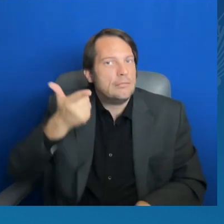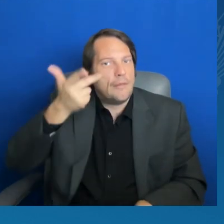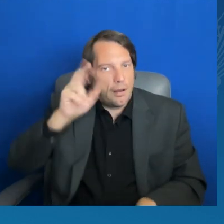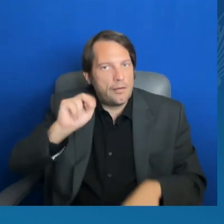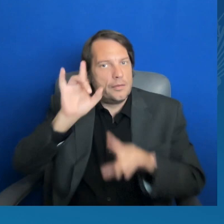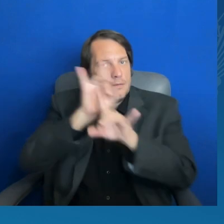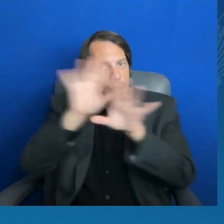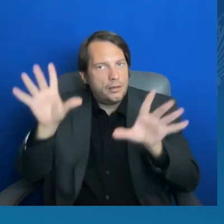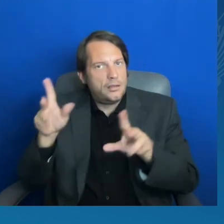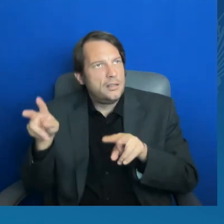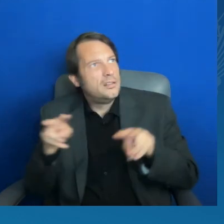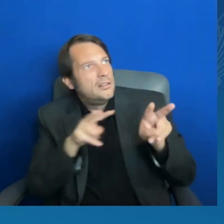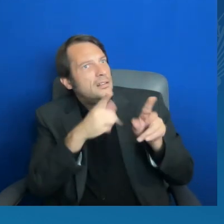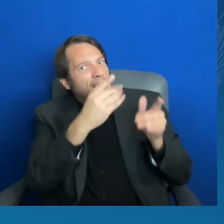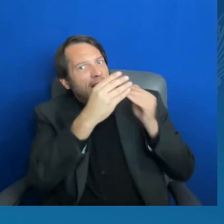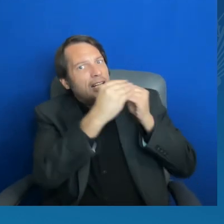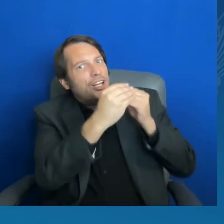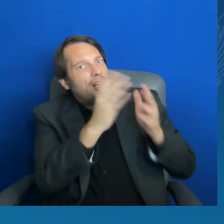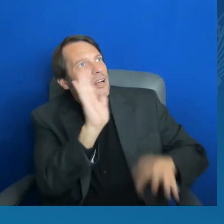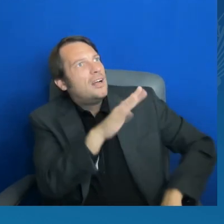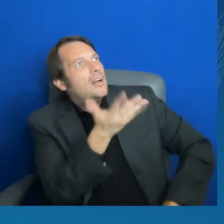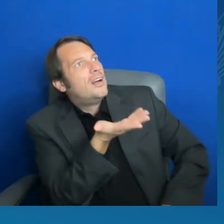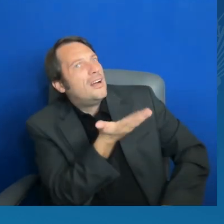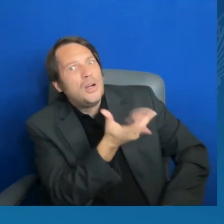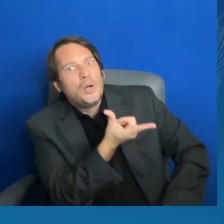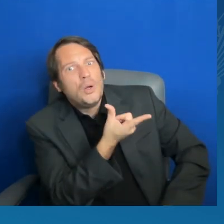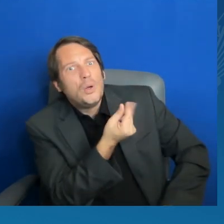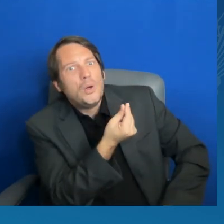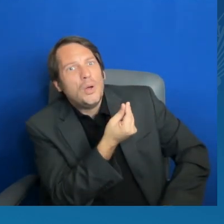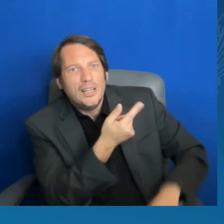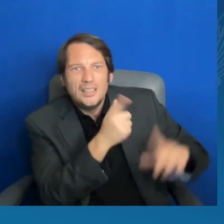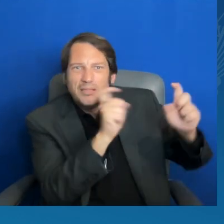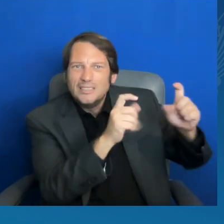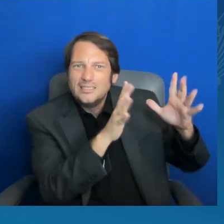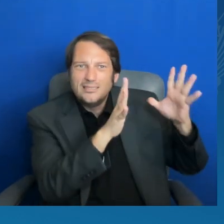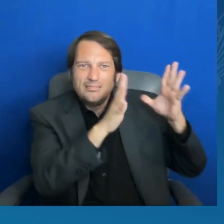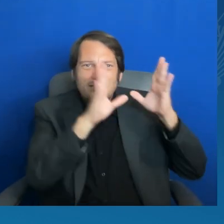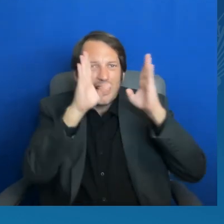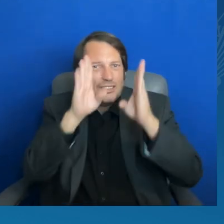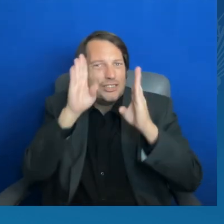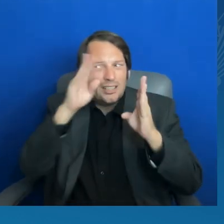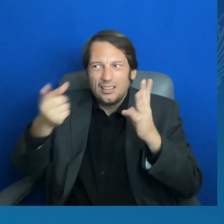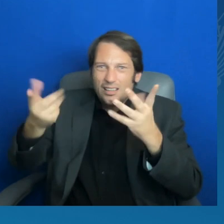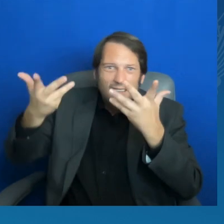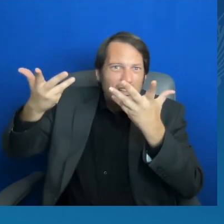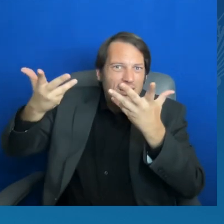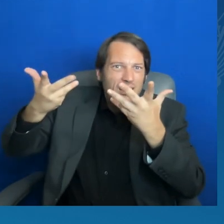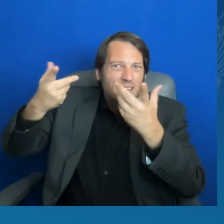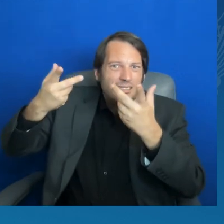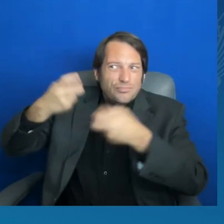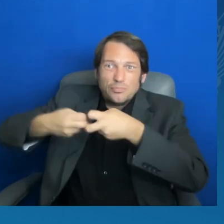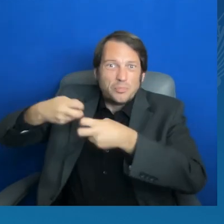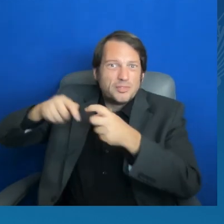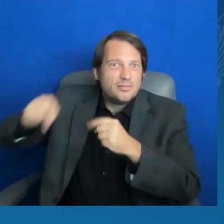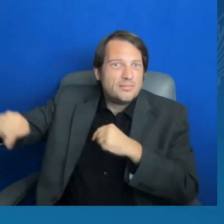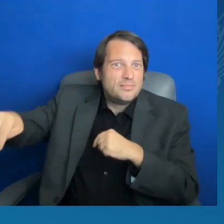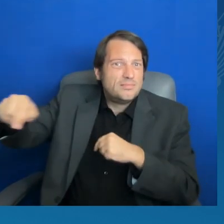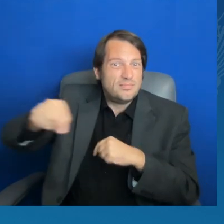is about a public health issue as much as it is anything. And we cannot let them get away with politicizing this